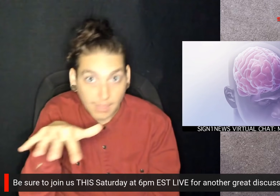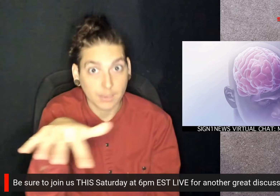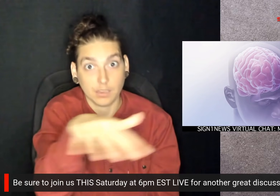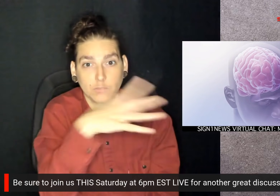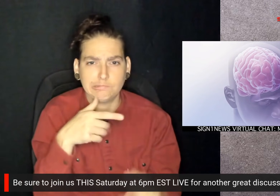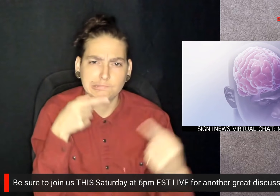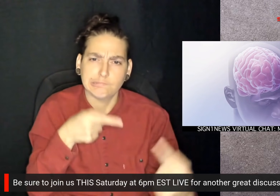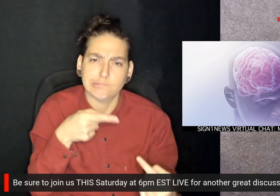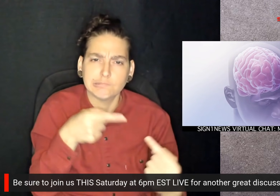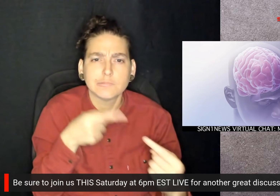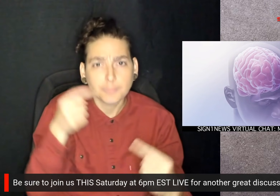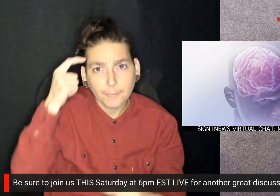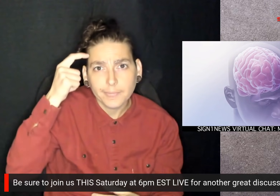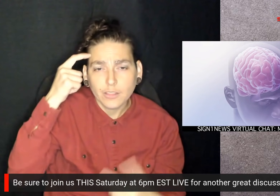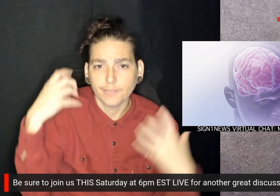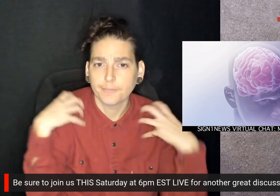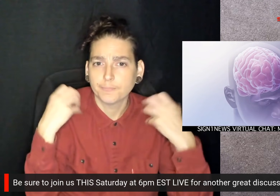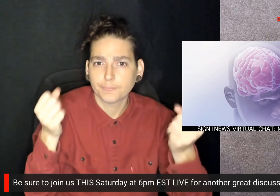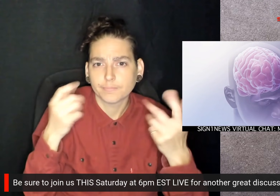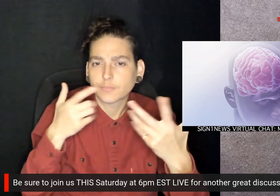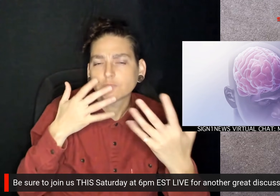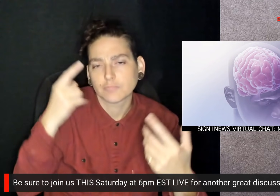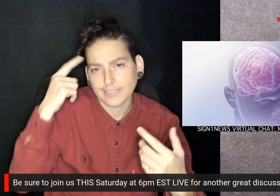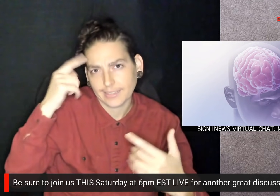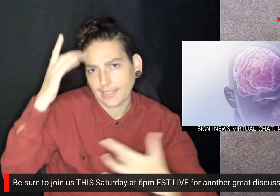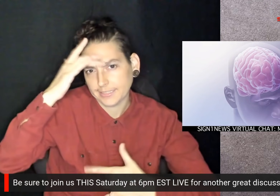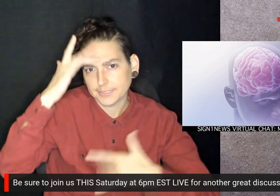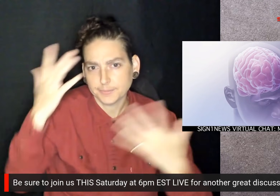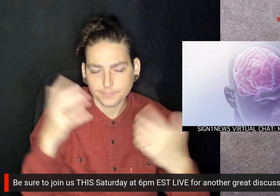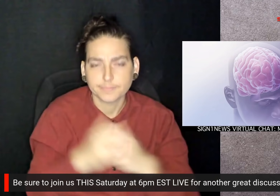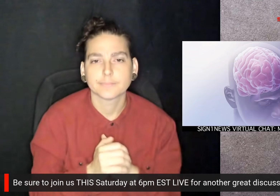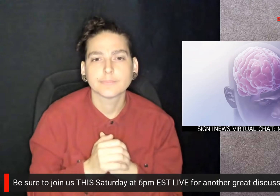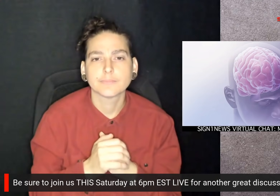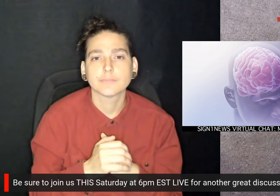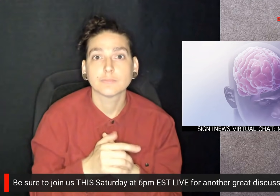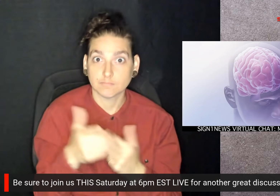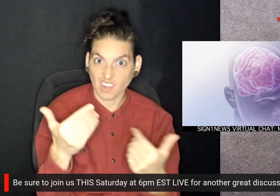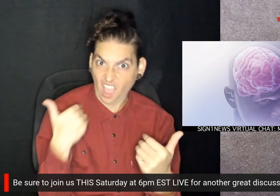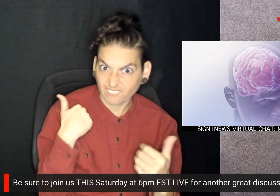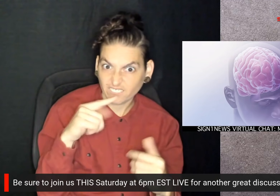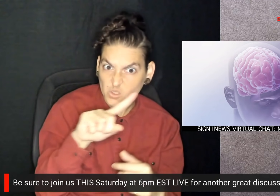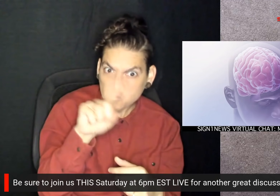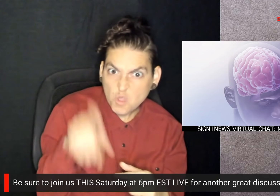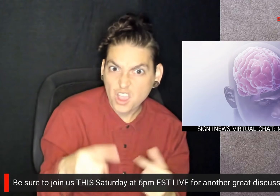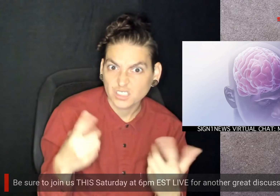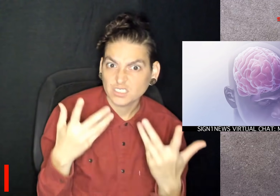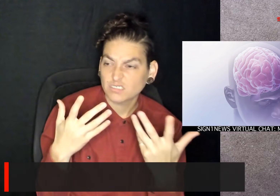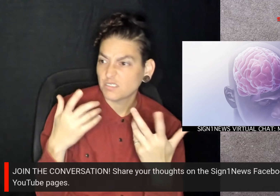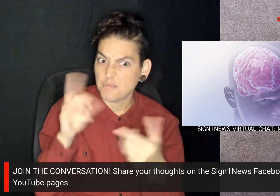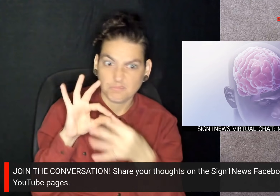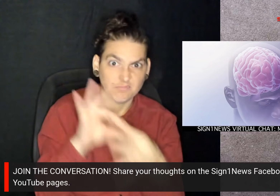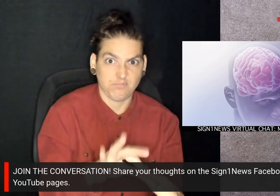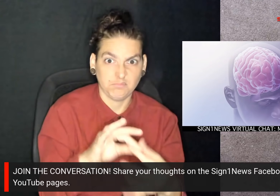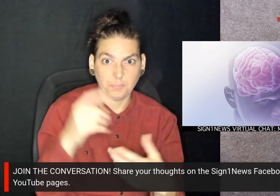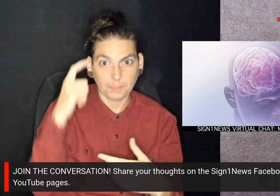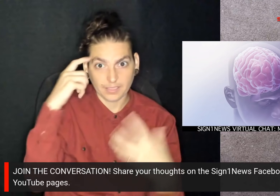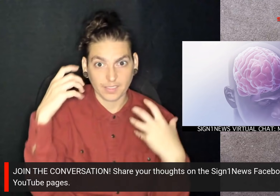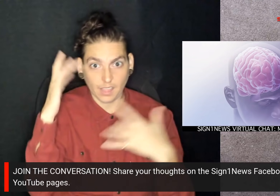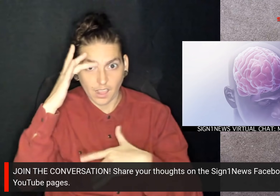for anyone struggling with mental illness if you have any questions about mental illness